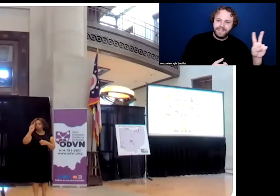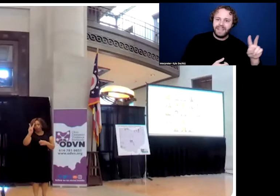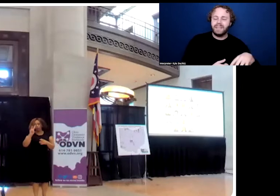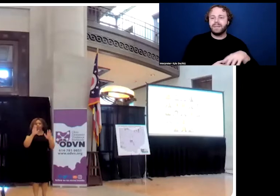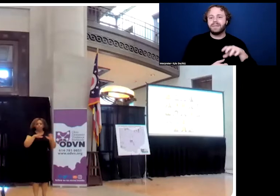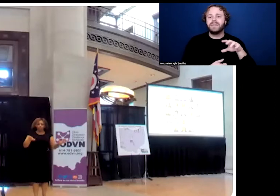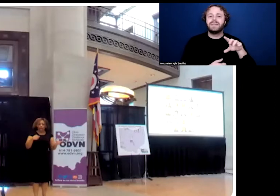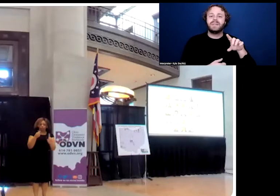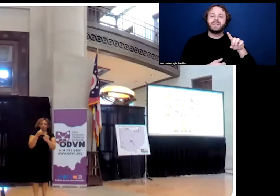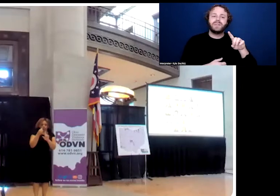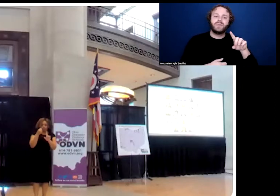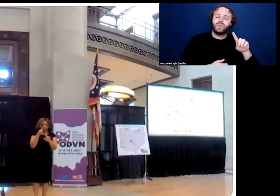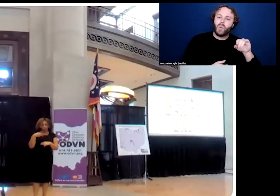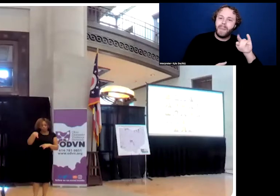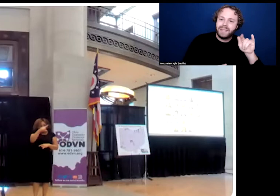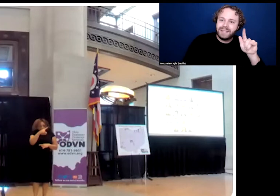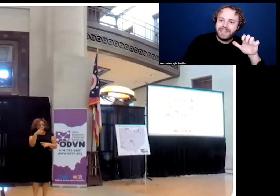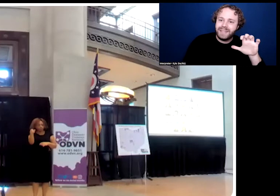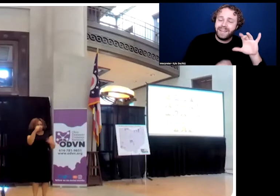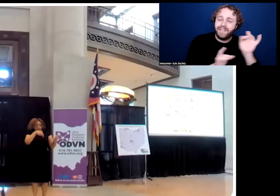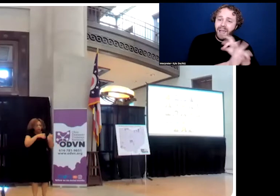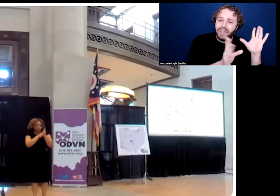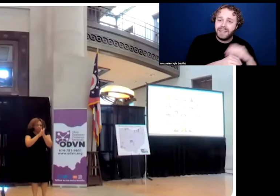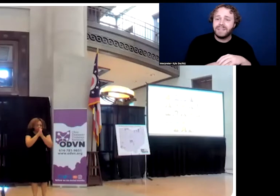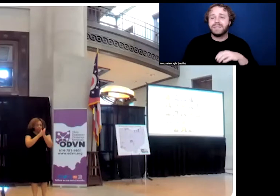You all bring your dedication and strong conviction together.